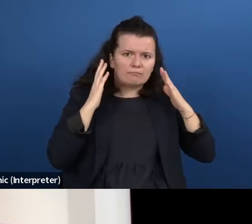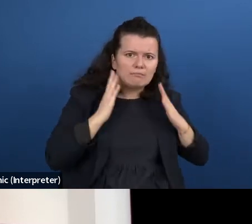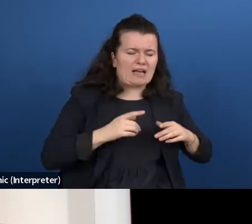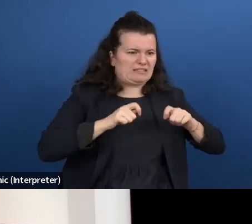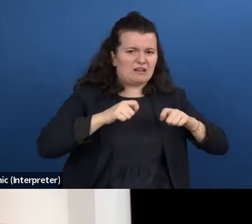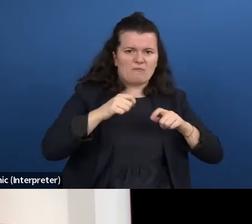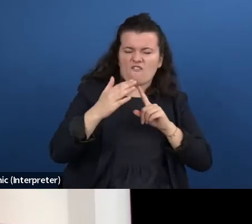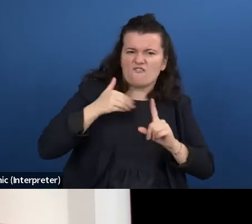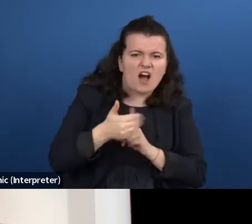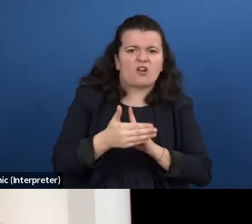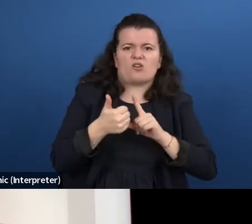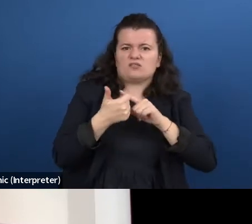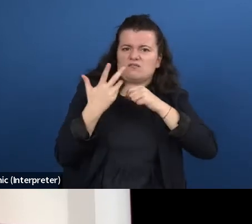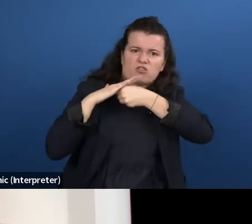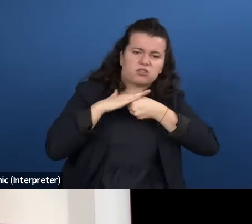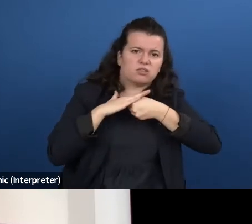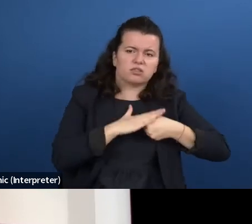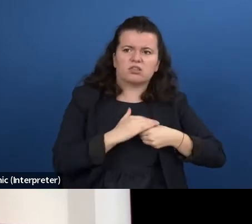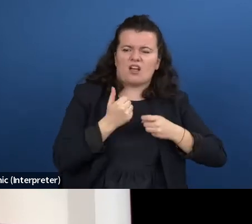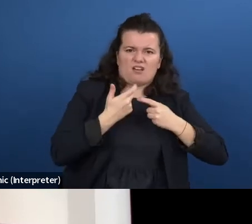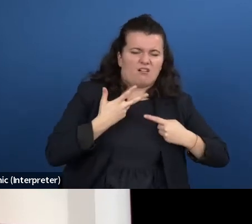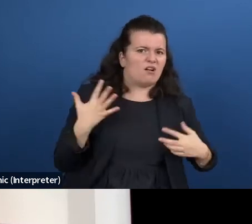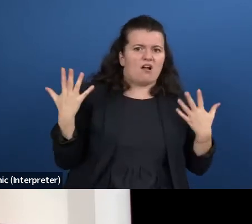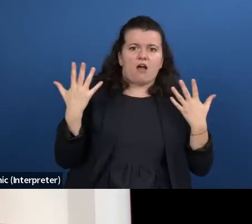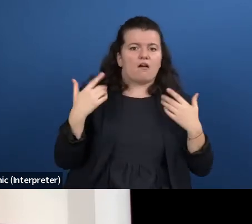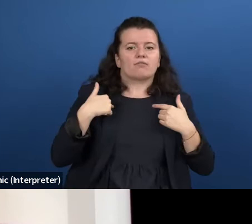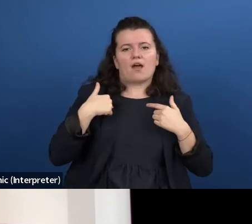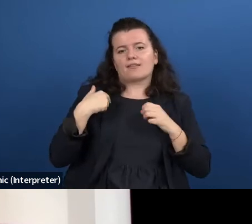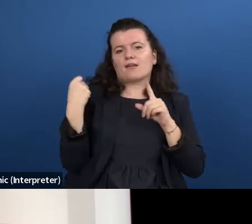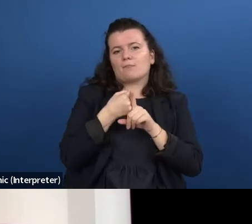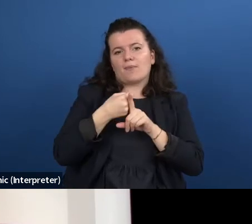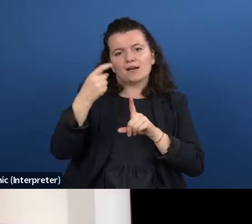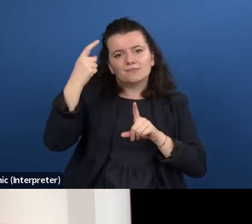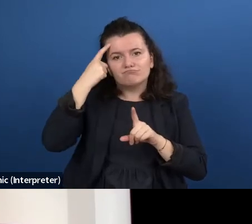It was a huge challenge to interview rights holders